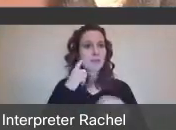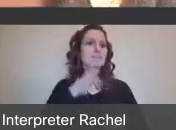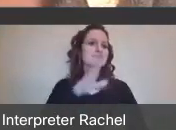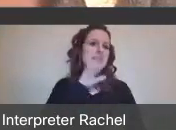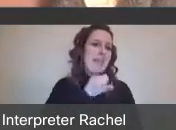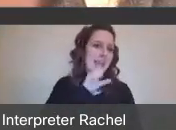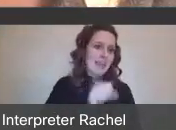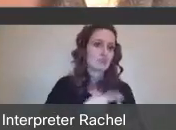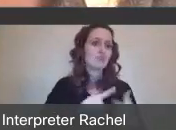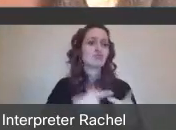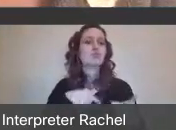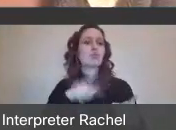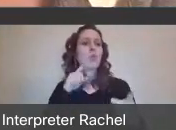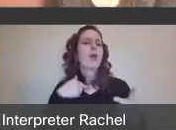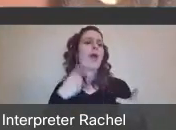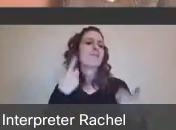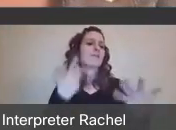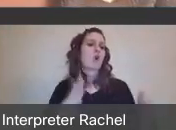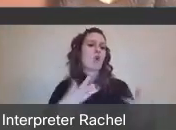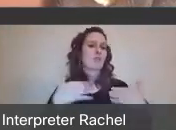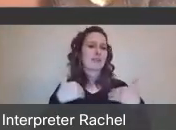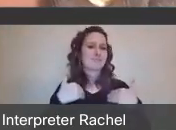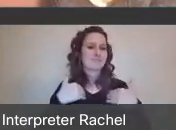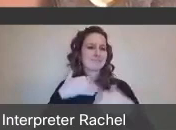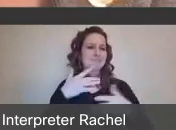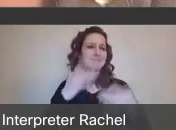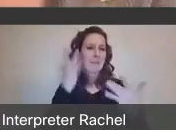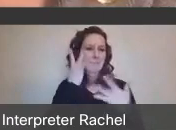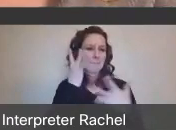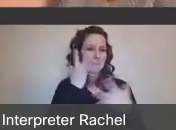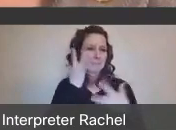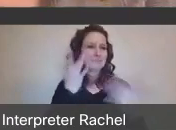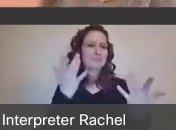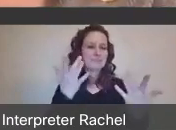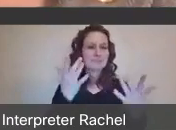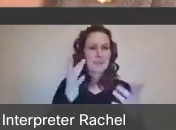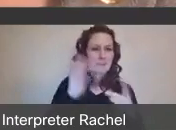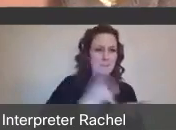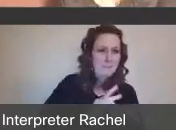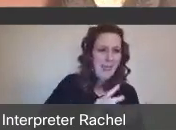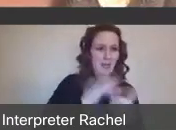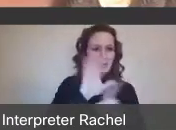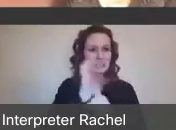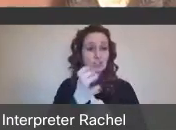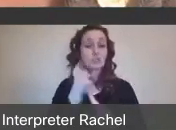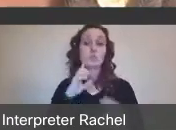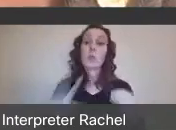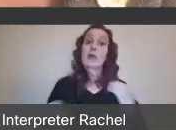because of an underlying condition and these additional J&J doses, which will be administered